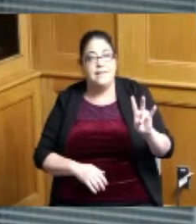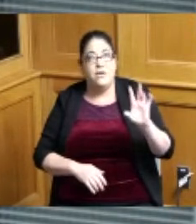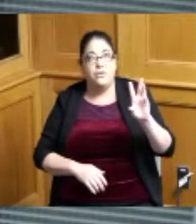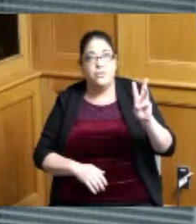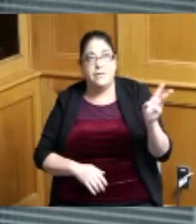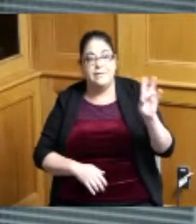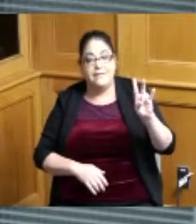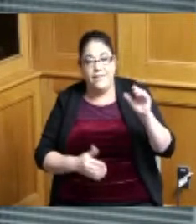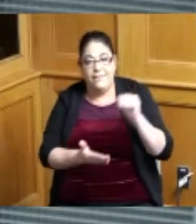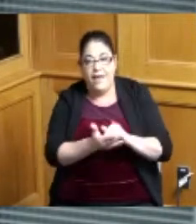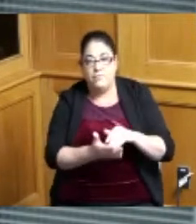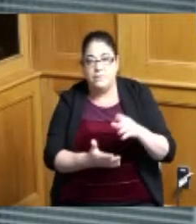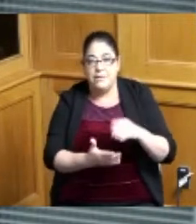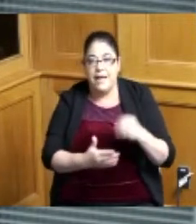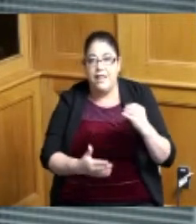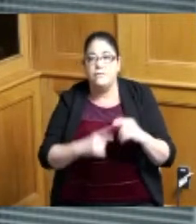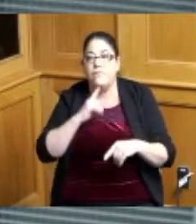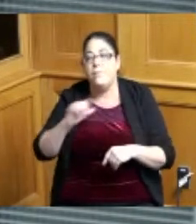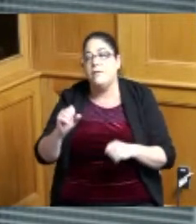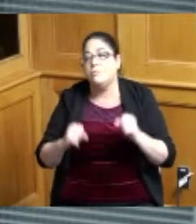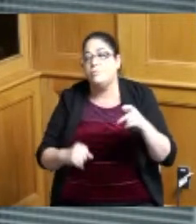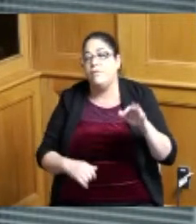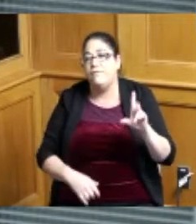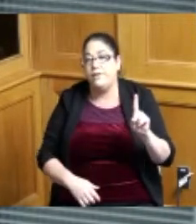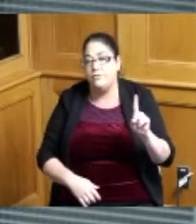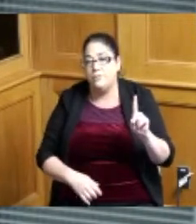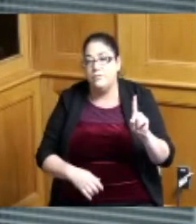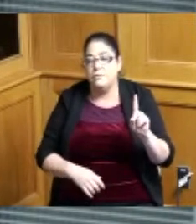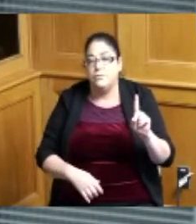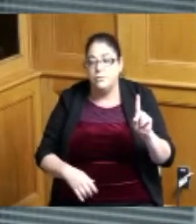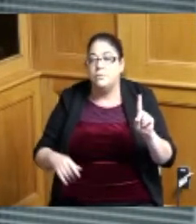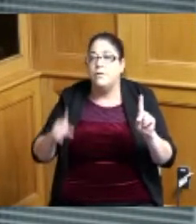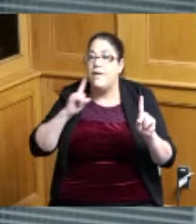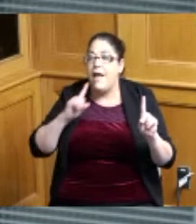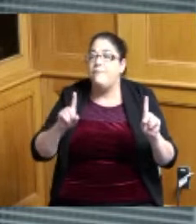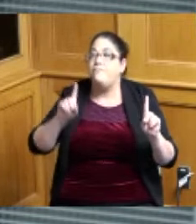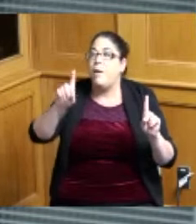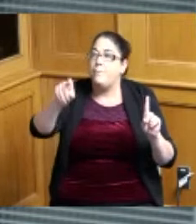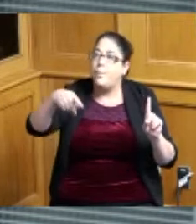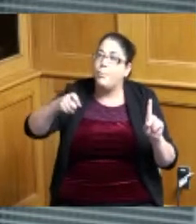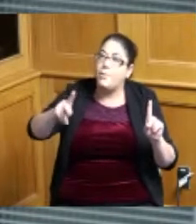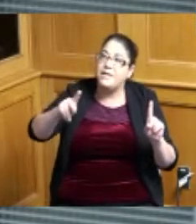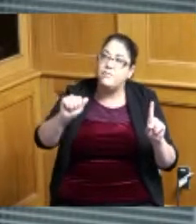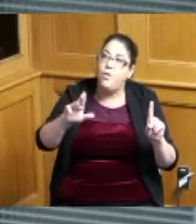county Engineers contributing twenty five thousand dollars from permissive auto funds this will allow